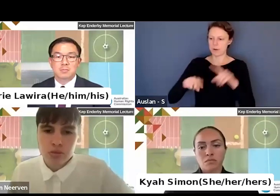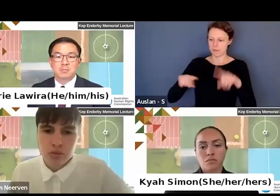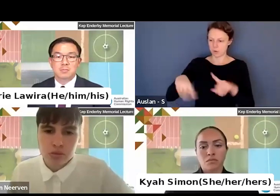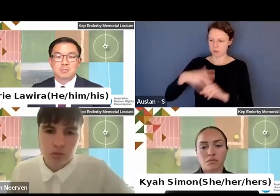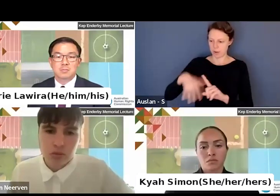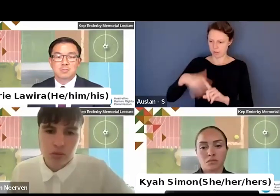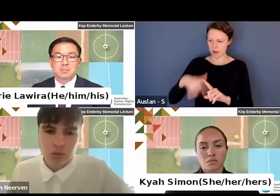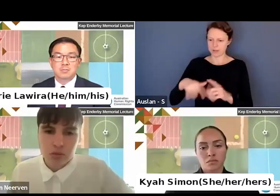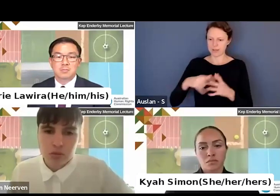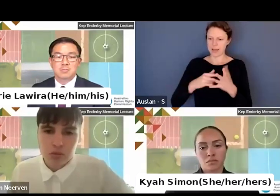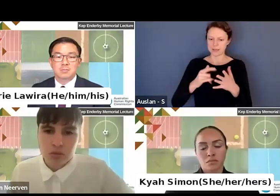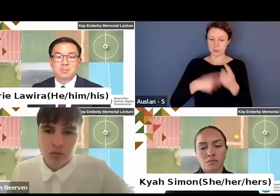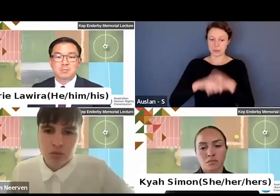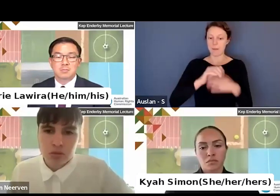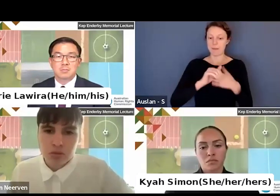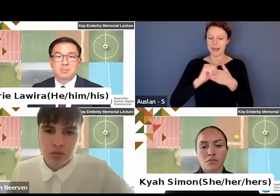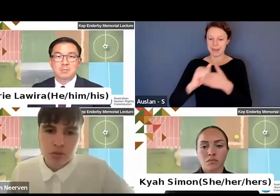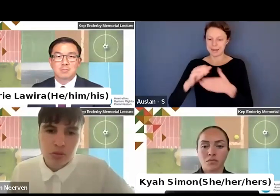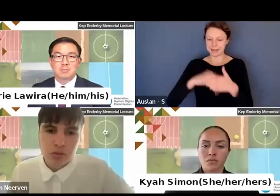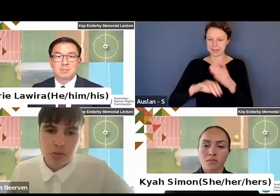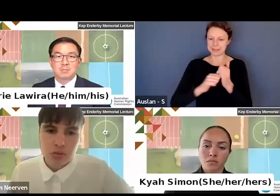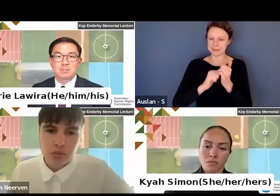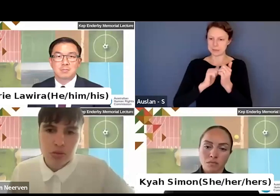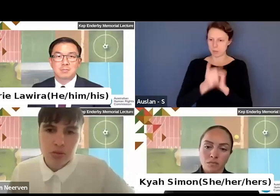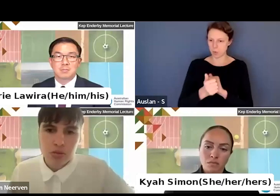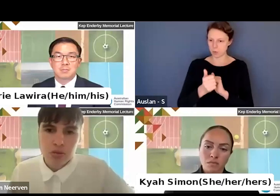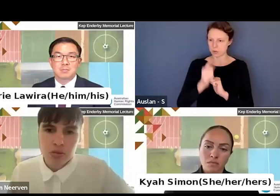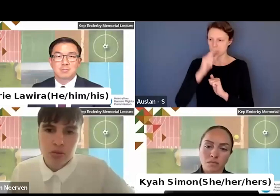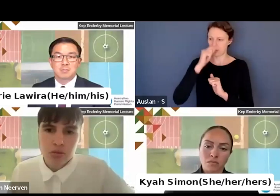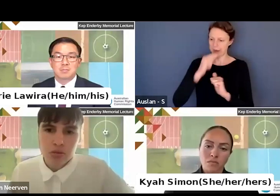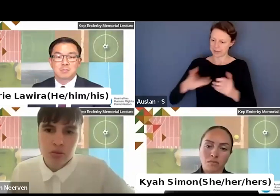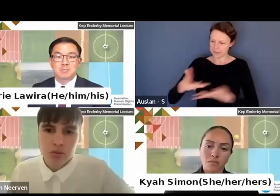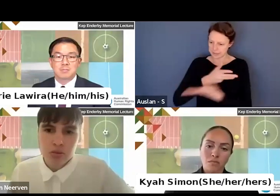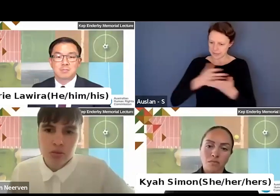So that is another one which just discussed barriers that women of diverse backgrounds based in sport, face and sport.